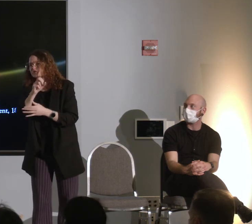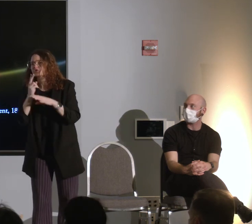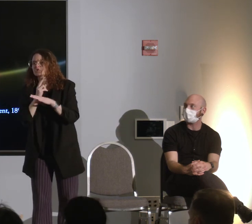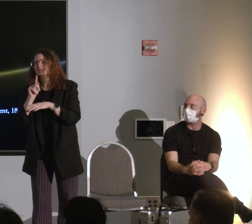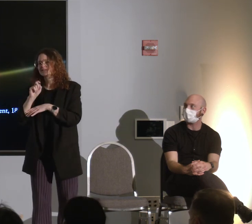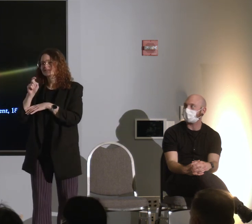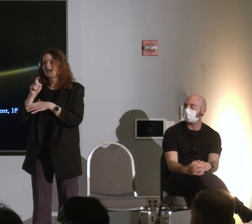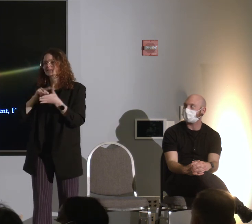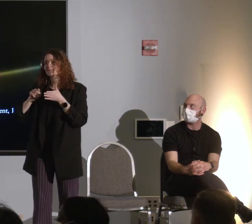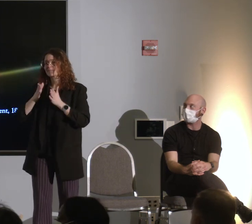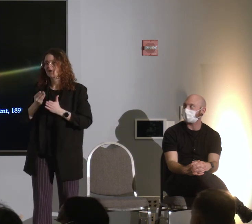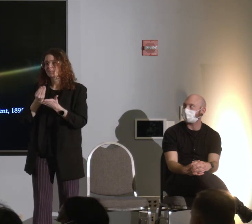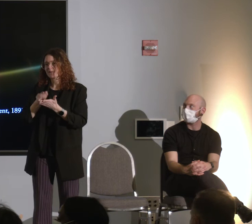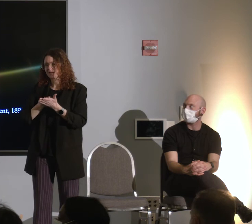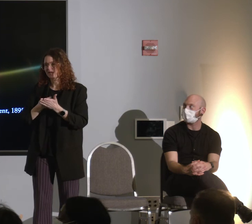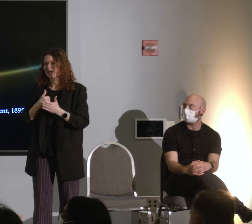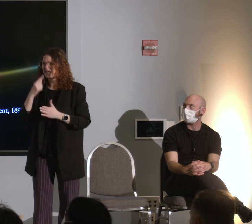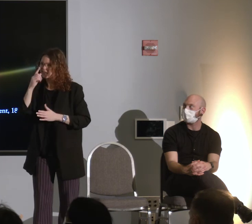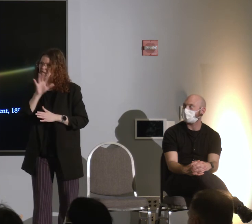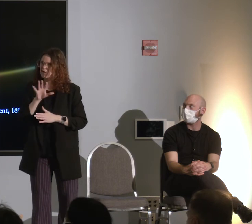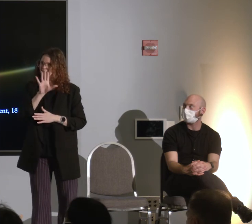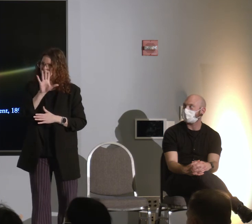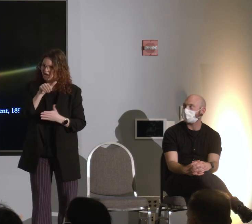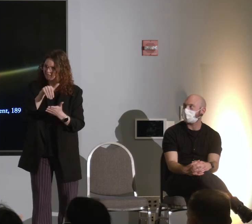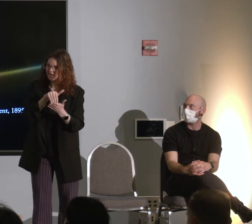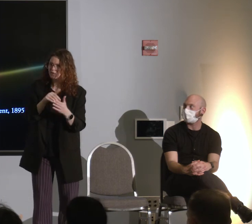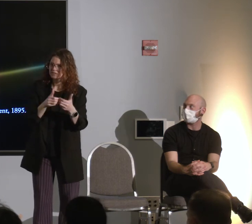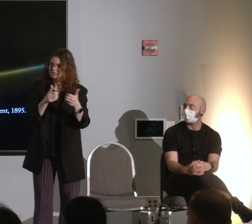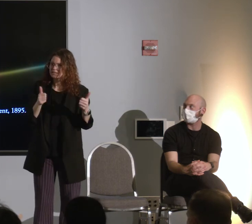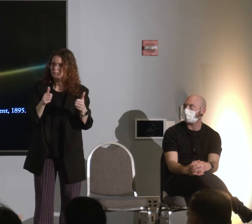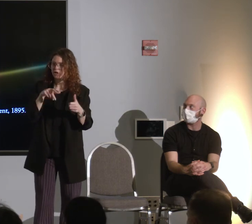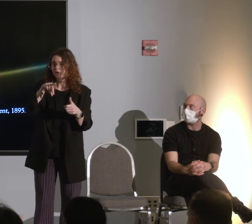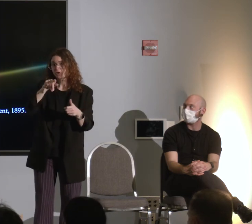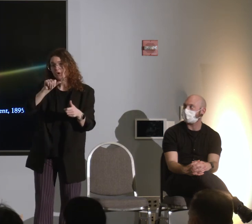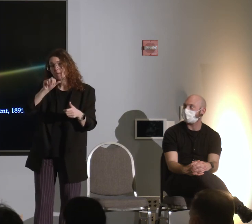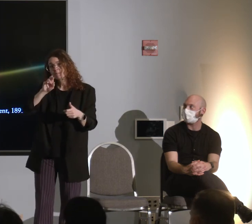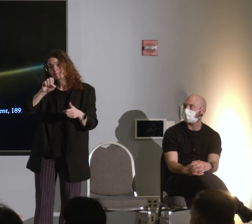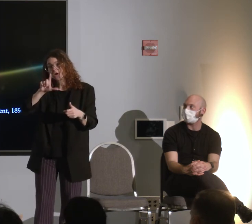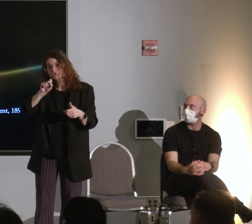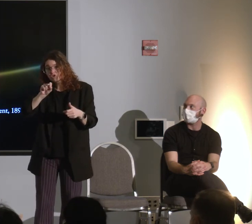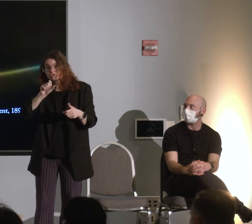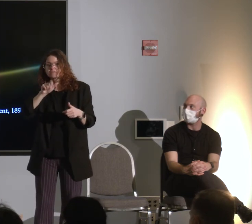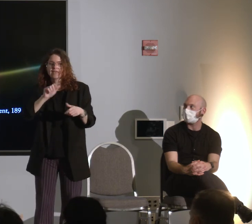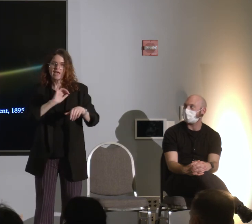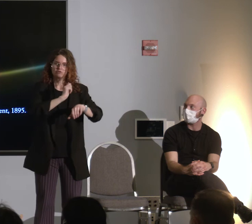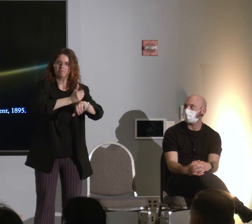And I think there were more than 5000 separate parcels that had to be purchased in order to create that large ampiguous